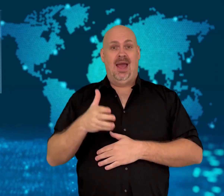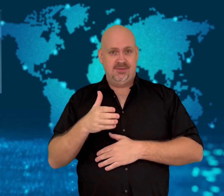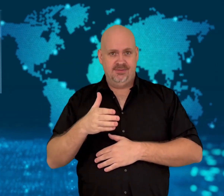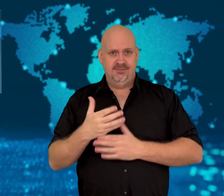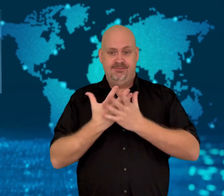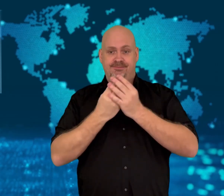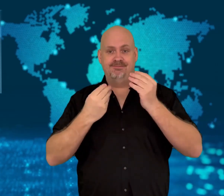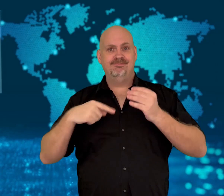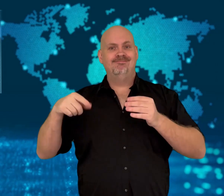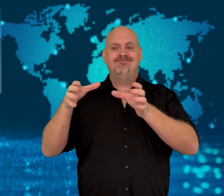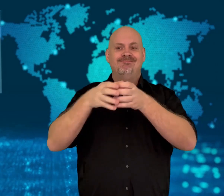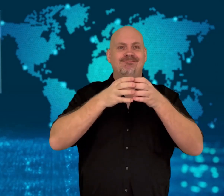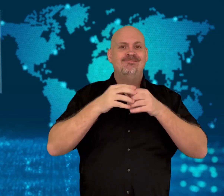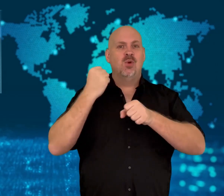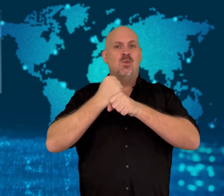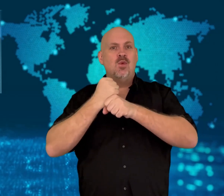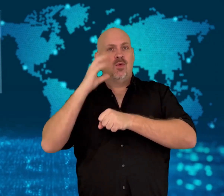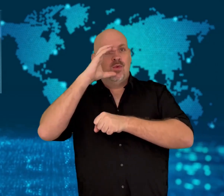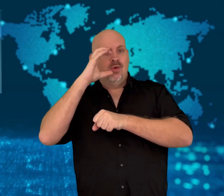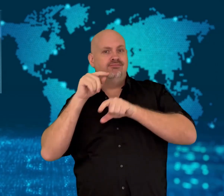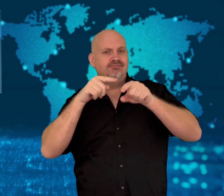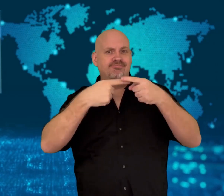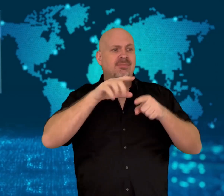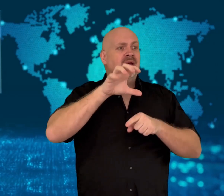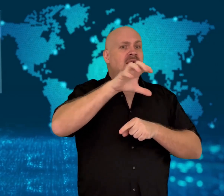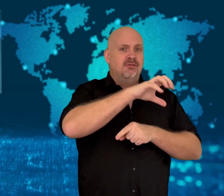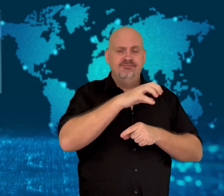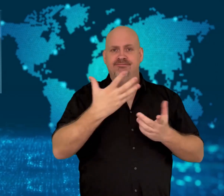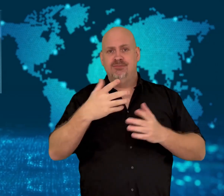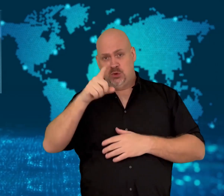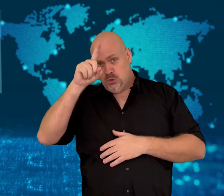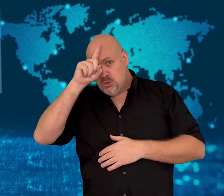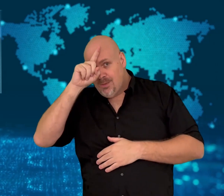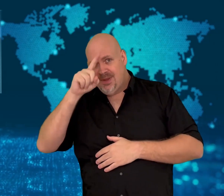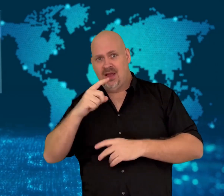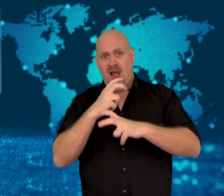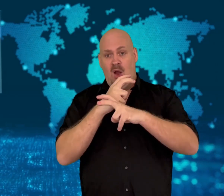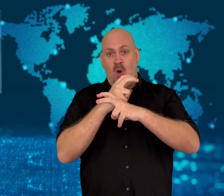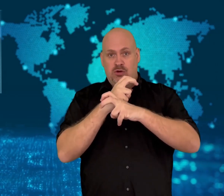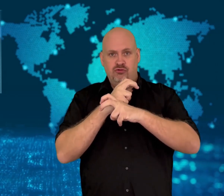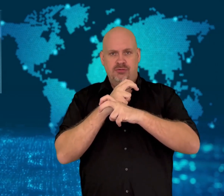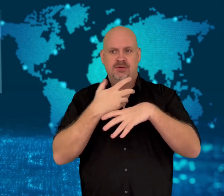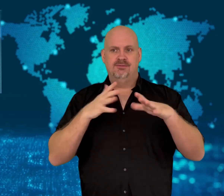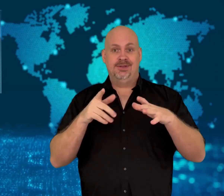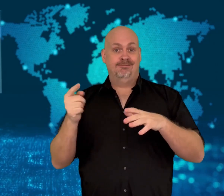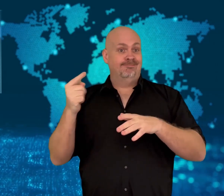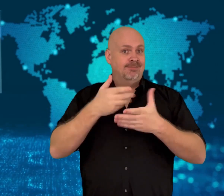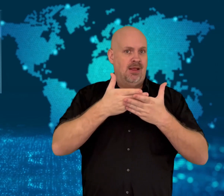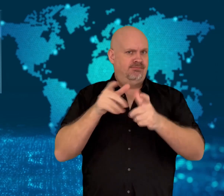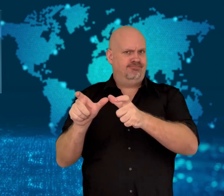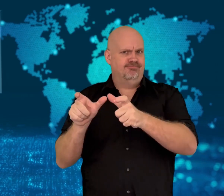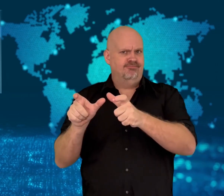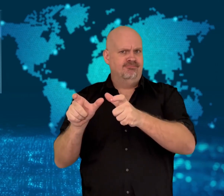Several search and rescue operations being carried out by other countries -